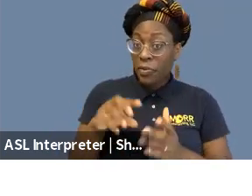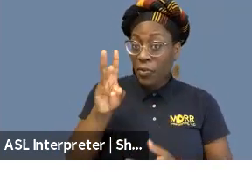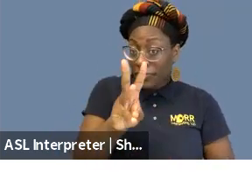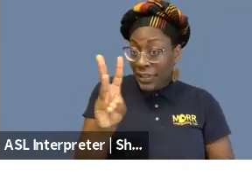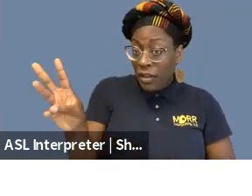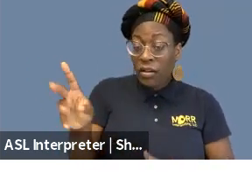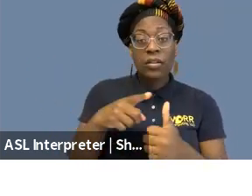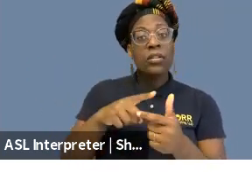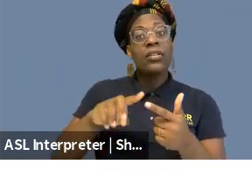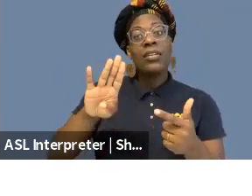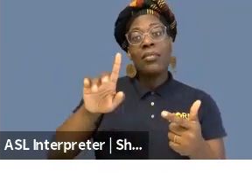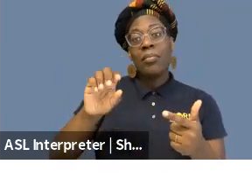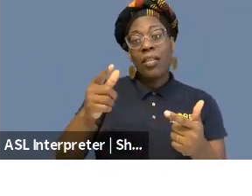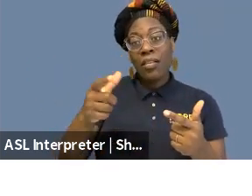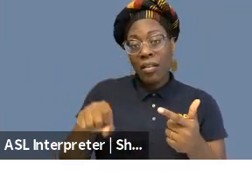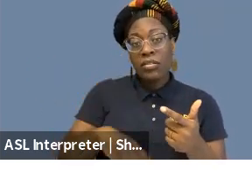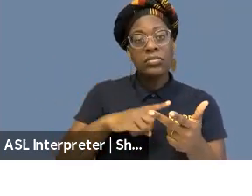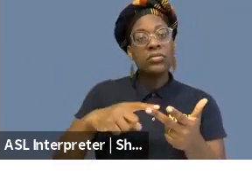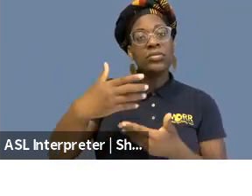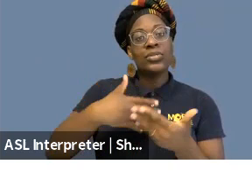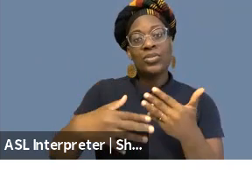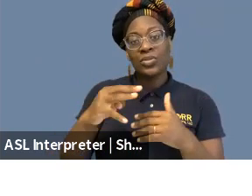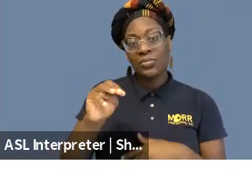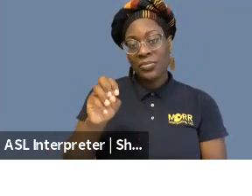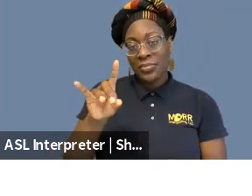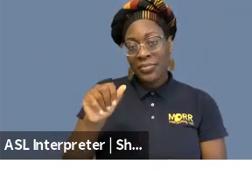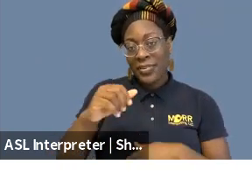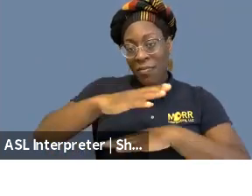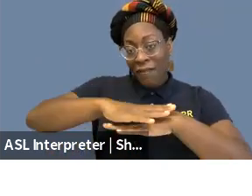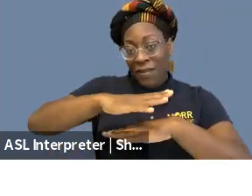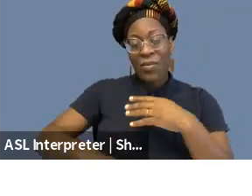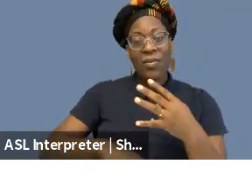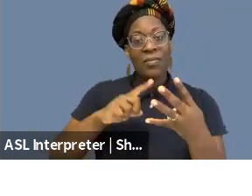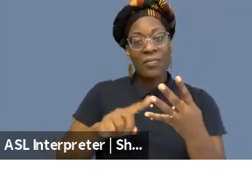social media platforms, and virtual reality. These are texts that we frequently think about